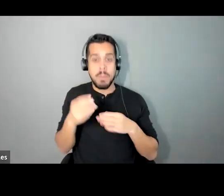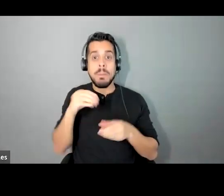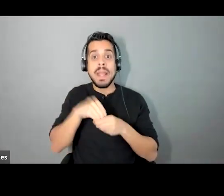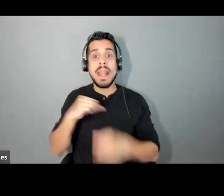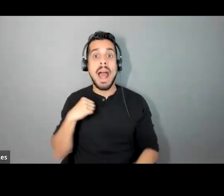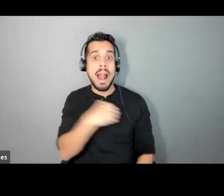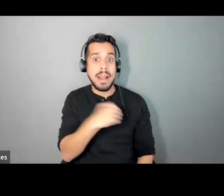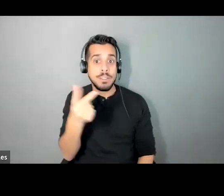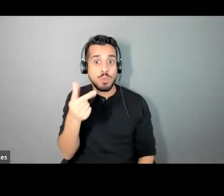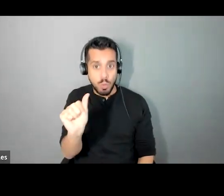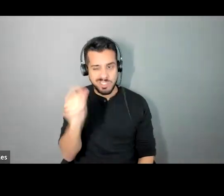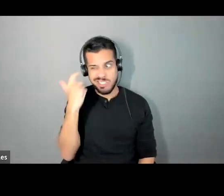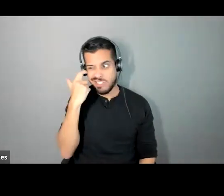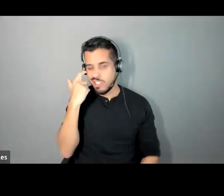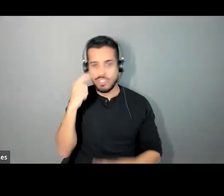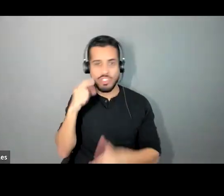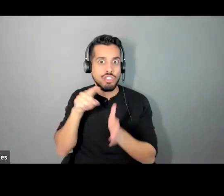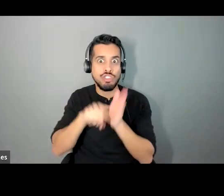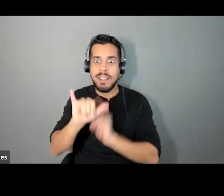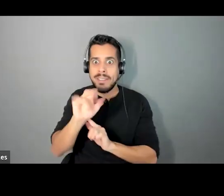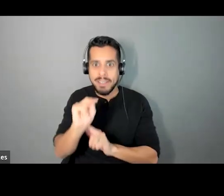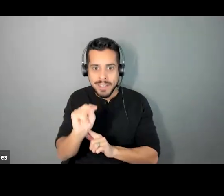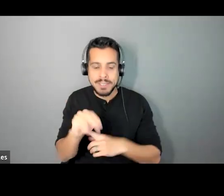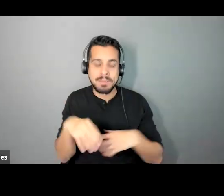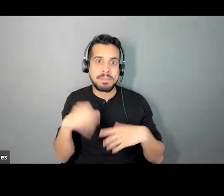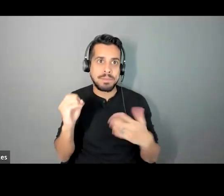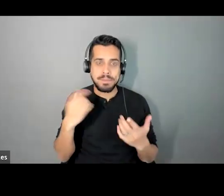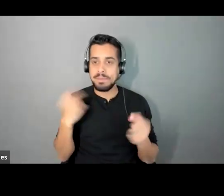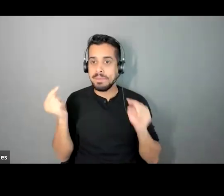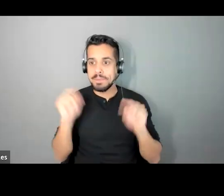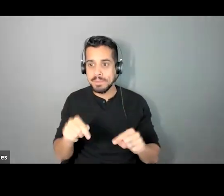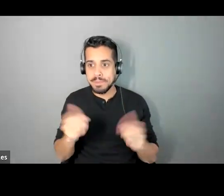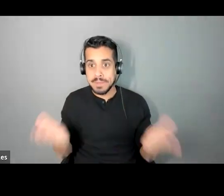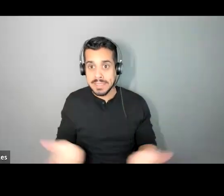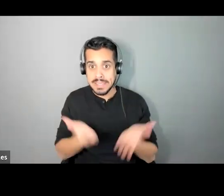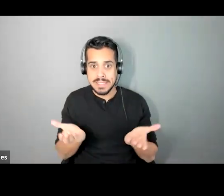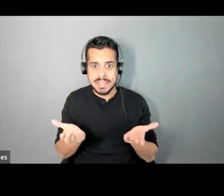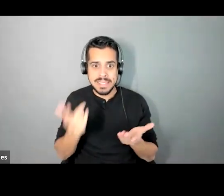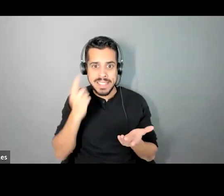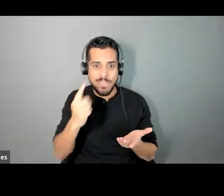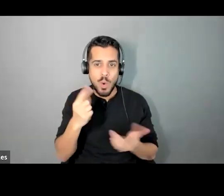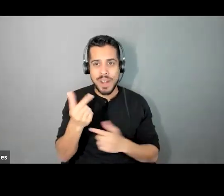Just checked in, so, uh... coming here to, uh... for a-- for a gig tomorrow.